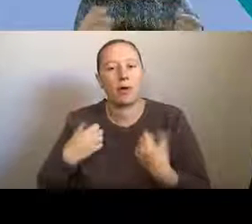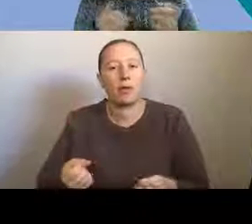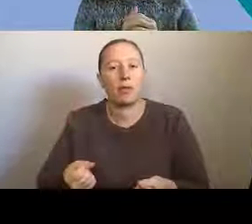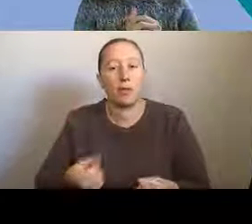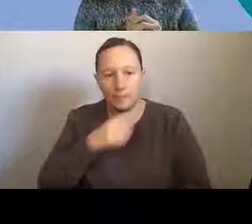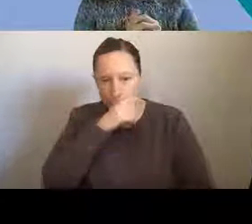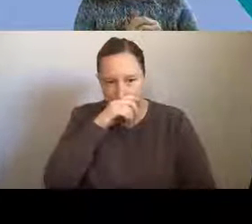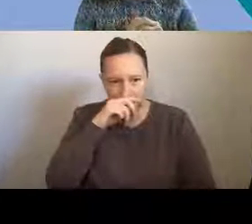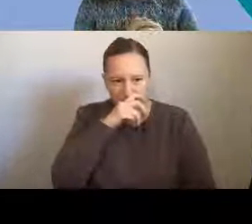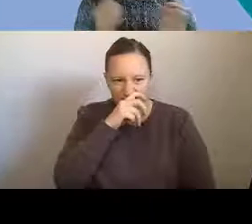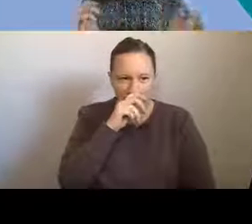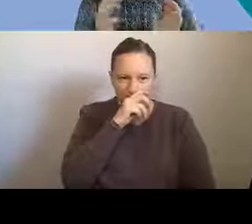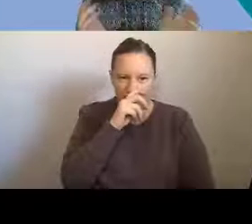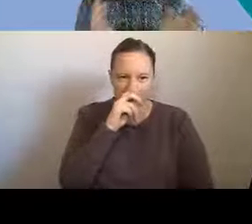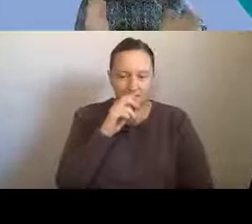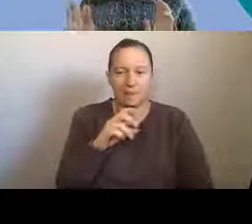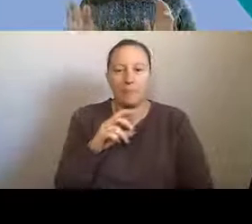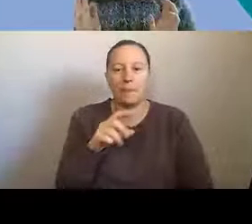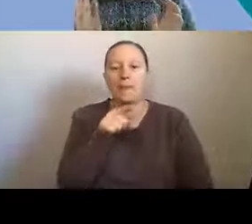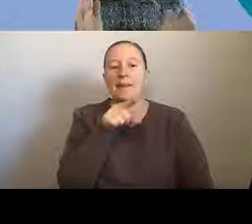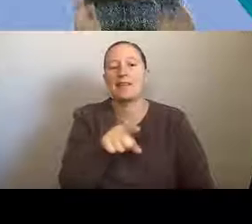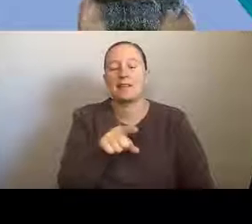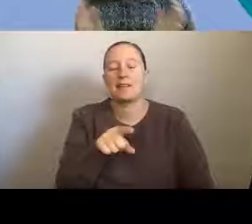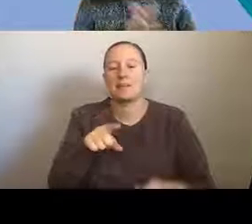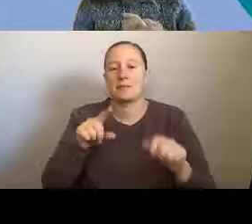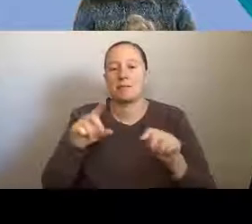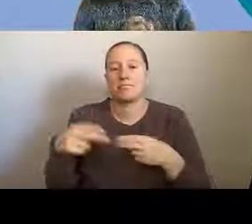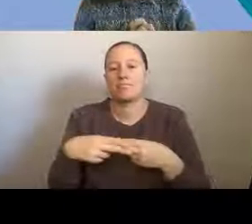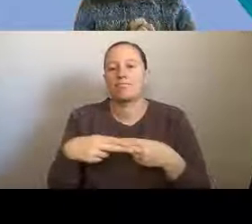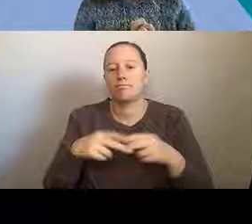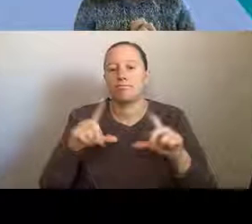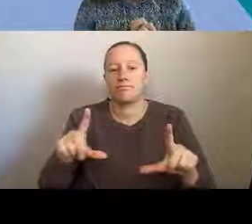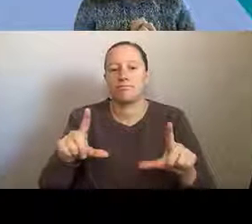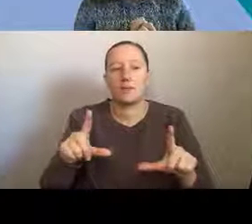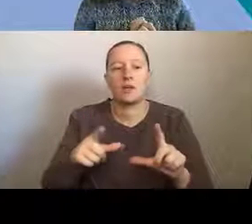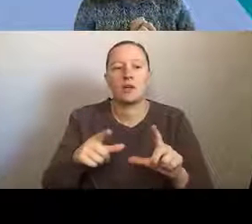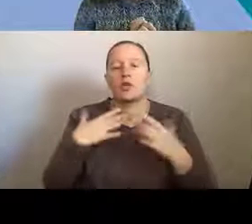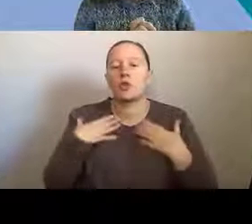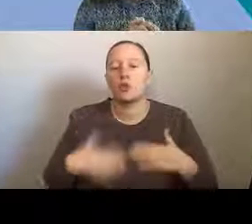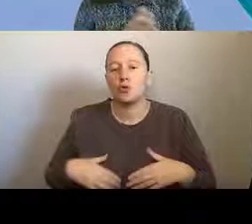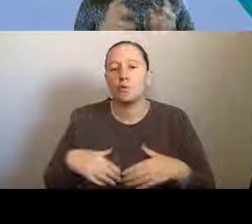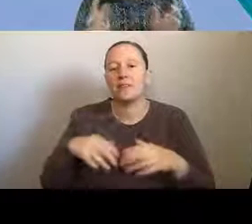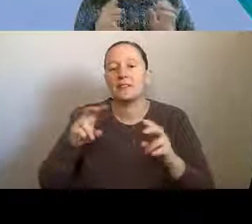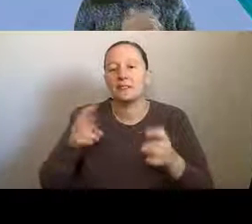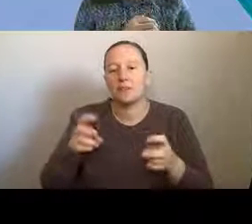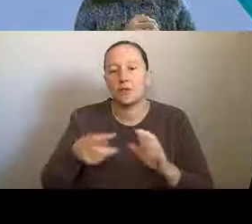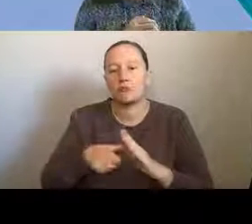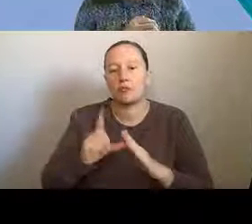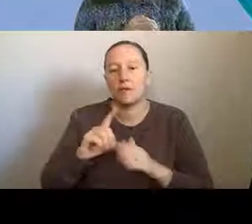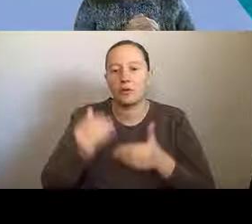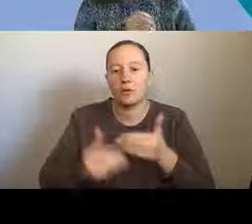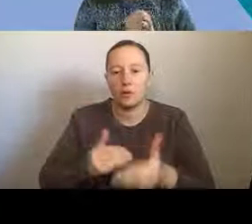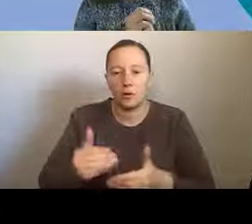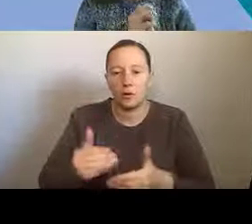Now this provides you with an overview of the human subjects review process for the NIH grant applications.